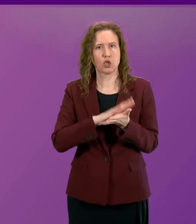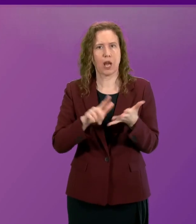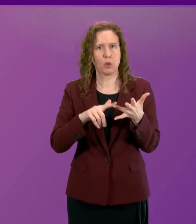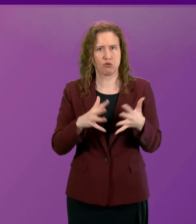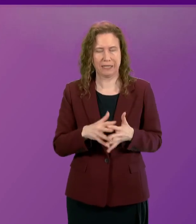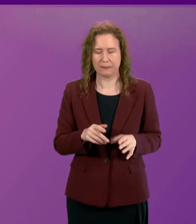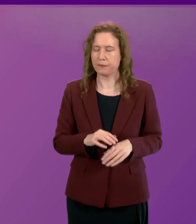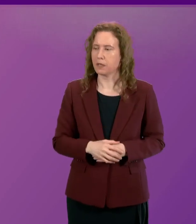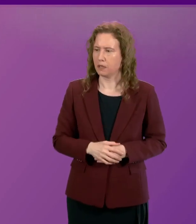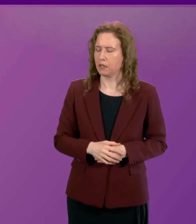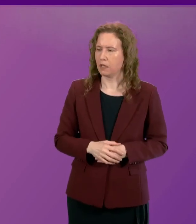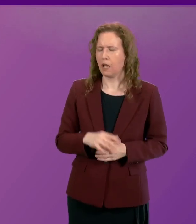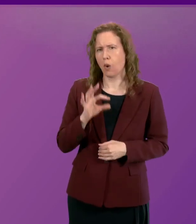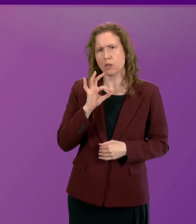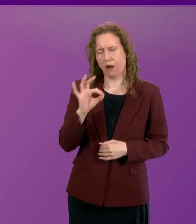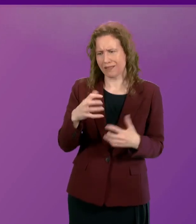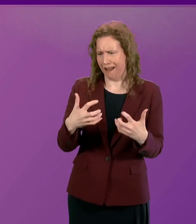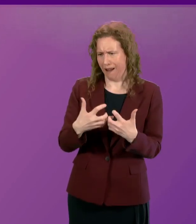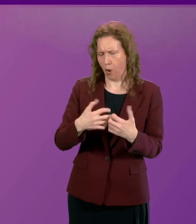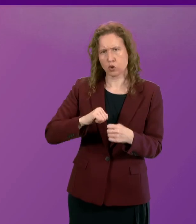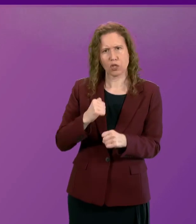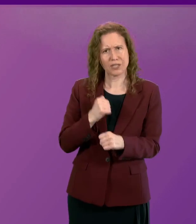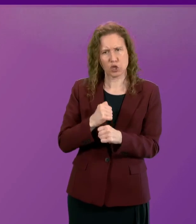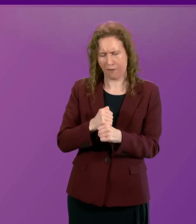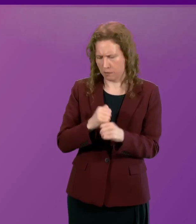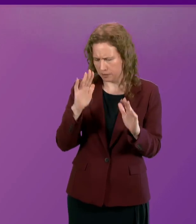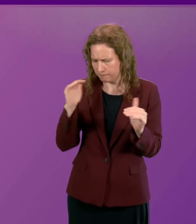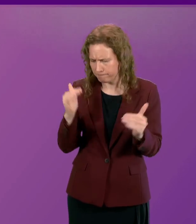To ask the First Minister how the Scottish Government is working to ensure that patients